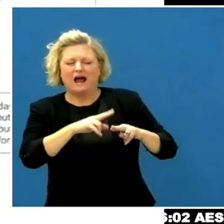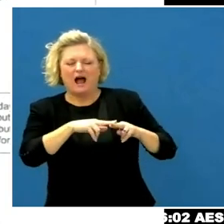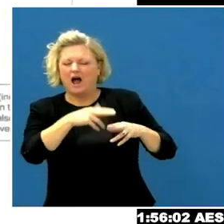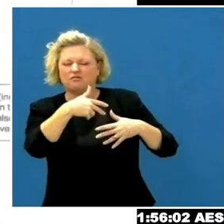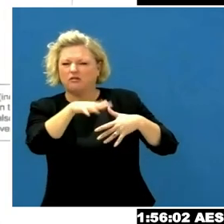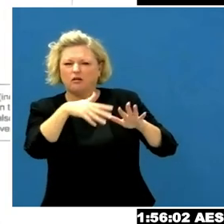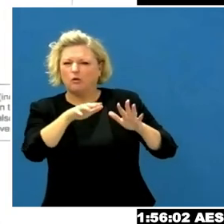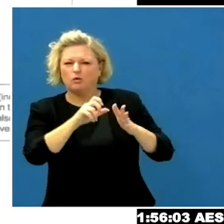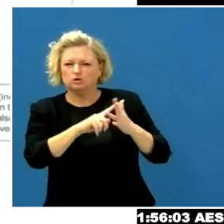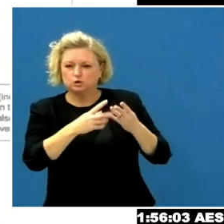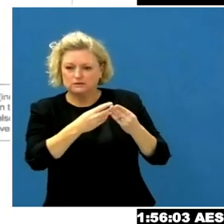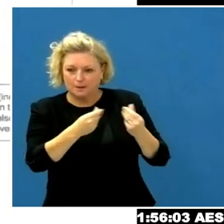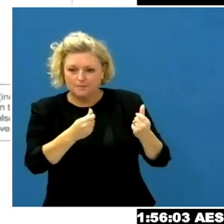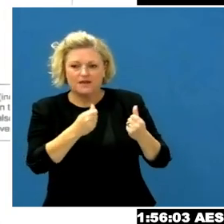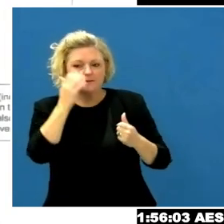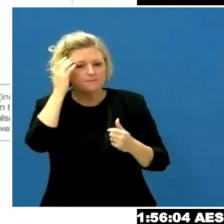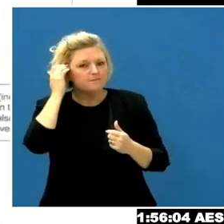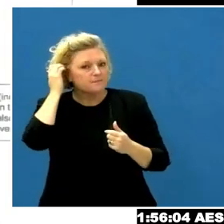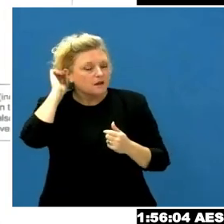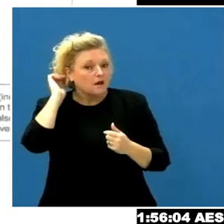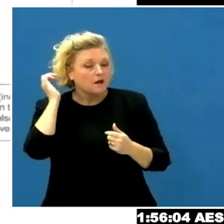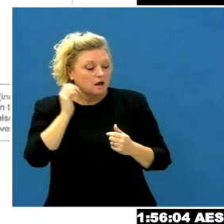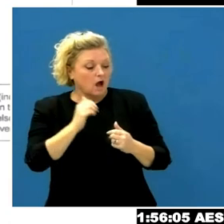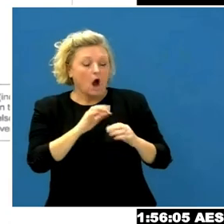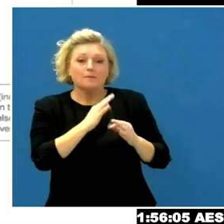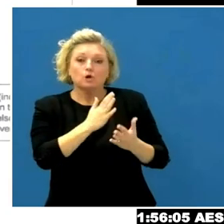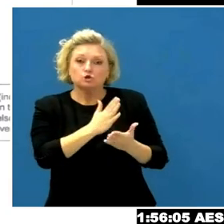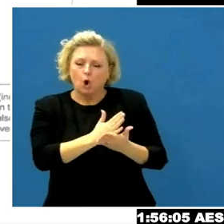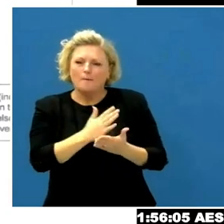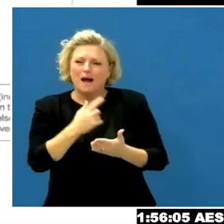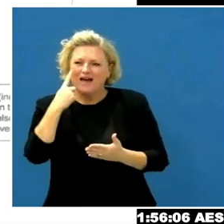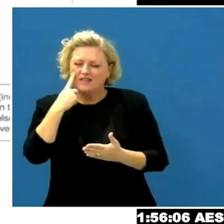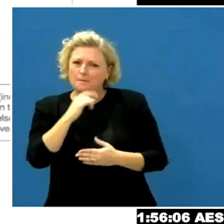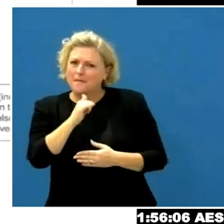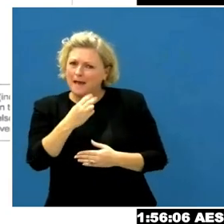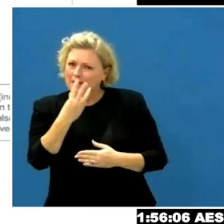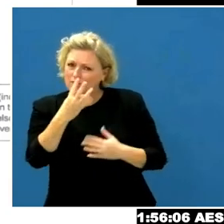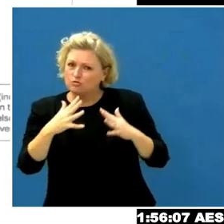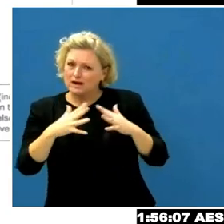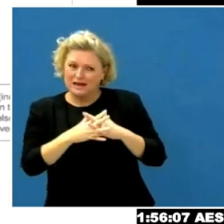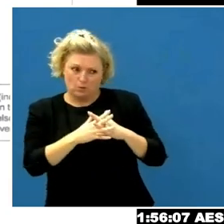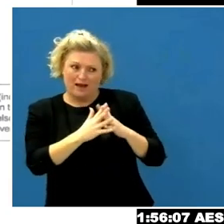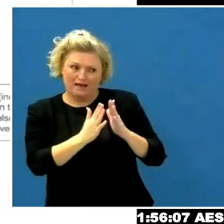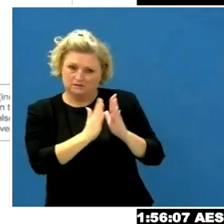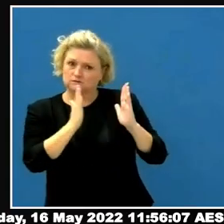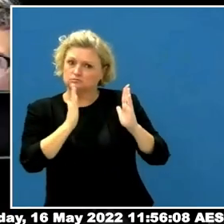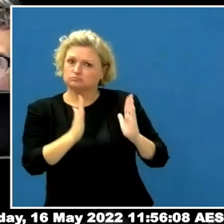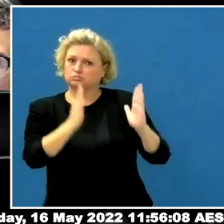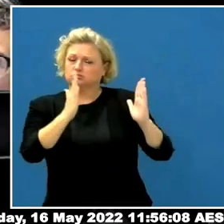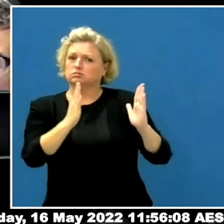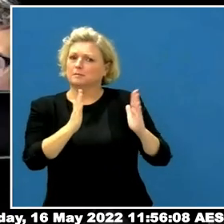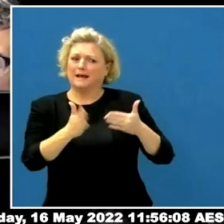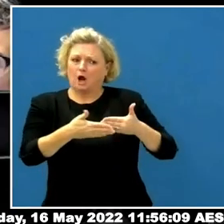Two, I believe. Could have been three. Alright.